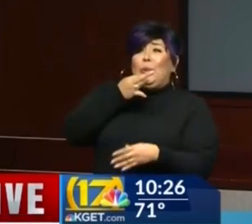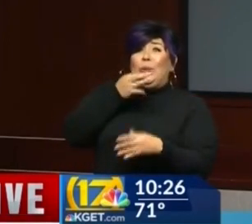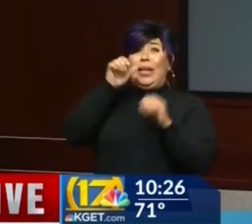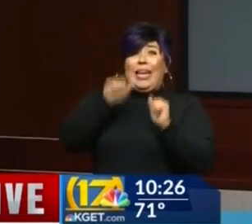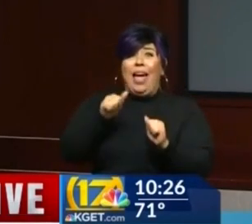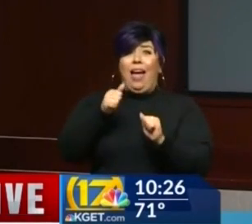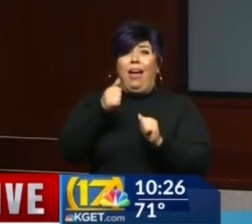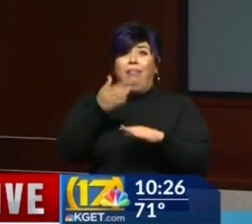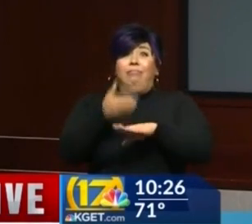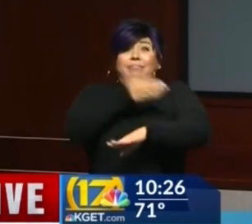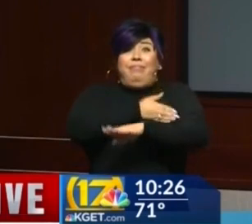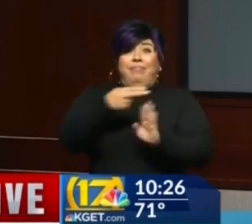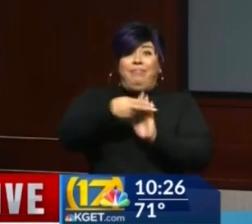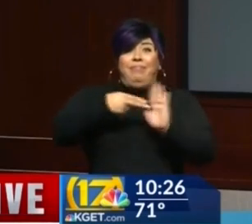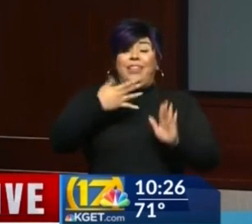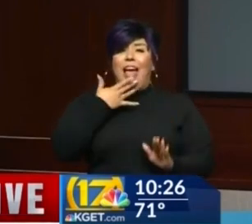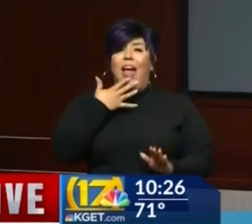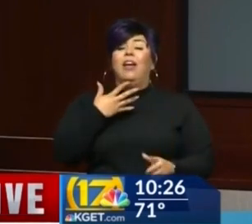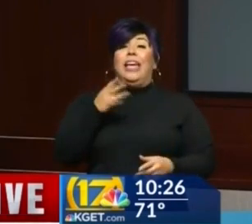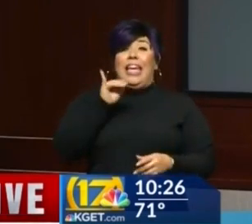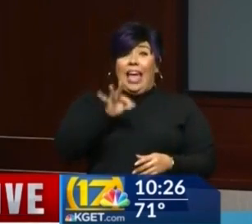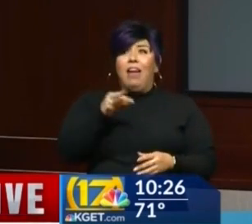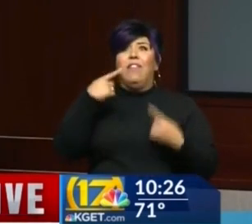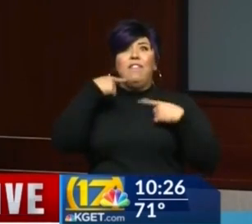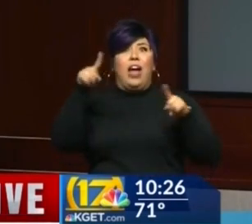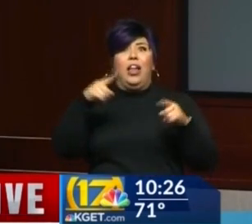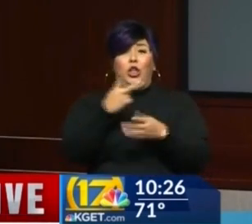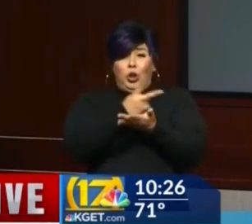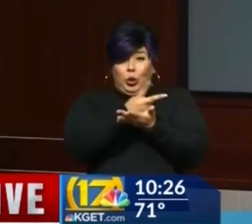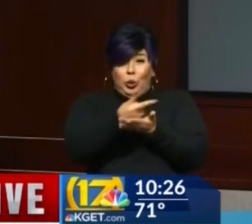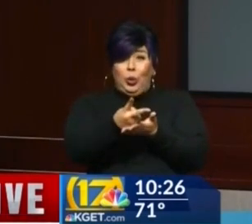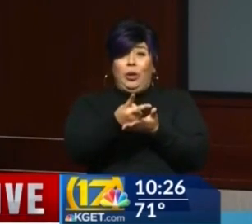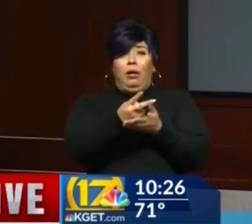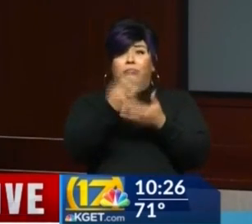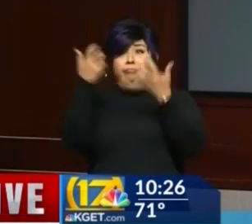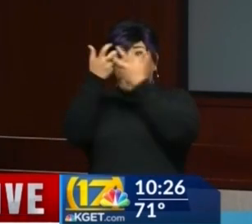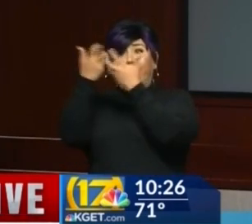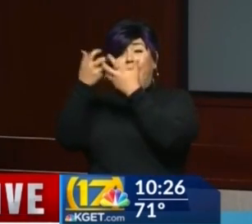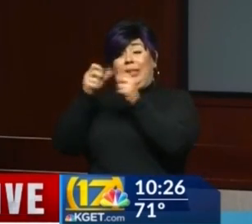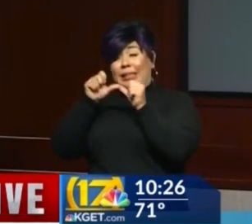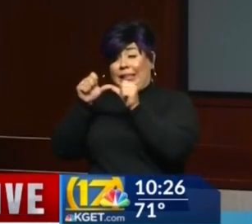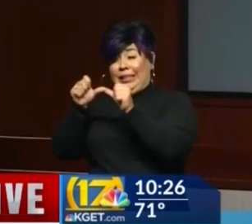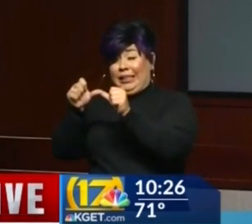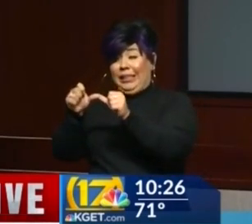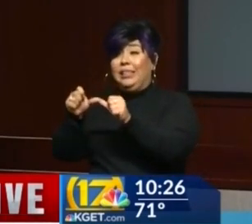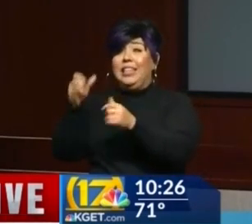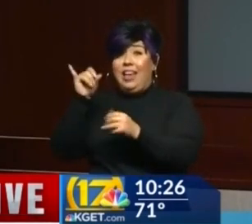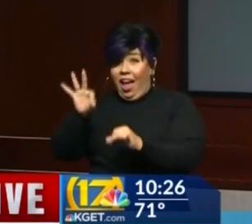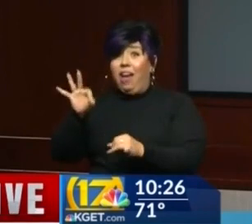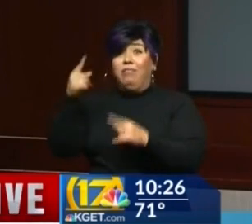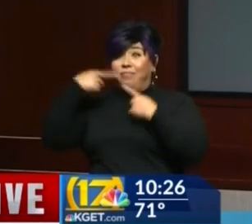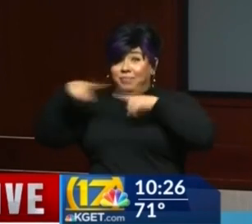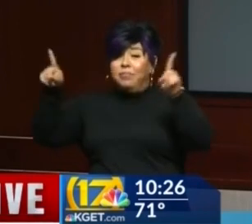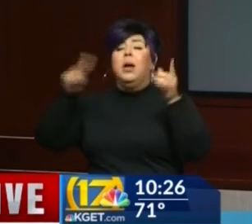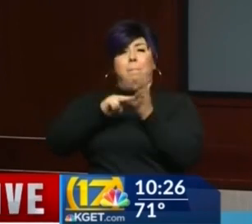WE SPEAK. TO TRY TO GET THIS INFORMATION TO THE COMMUNITY WE ARE ON THE VERGE OF MEETING THESE METRICS